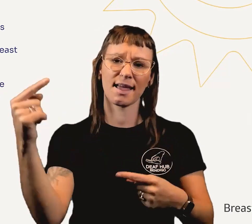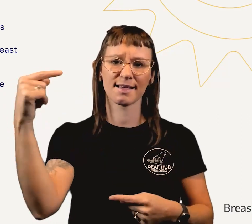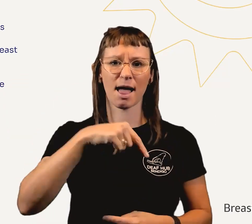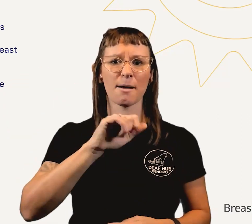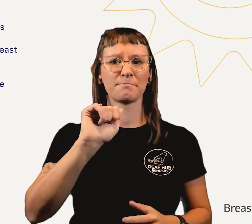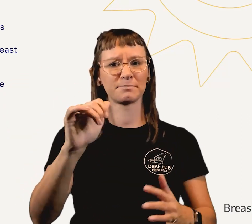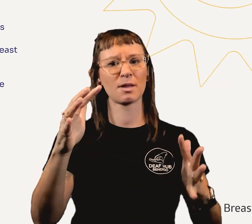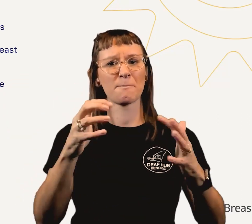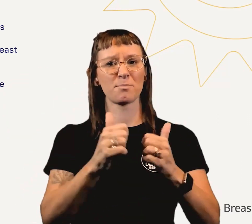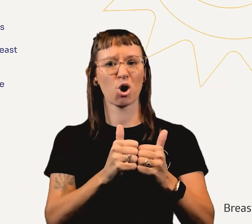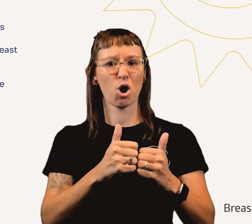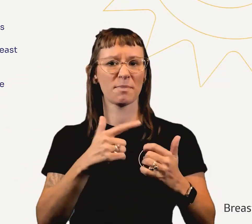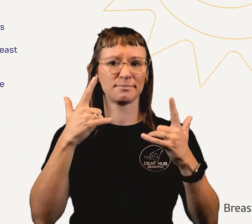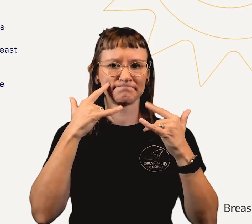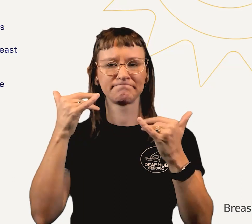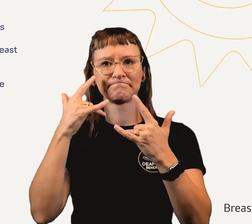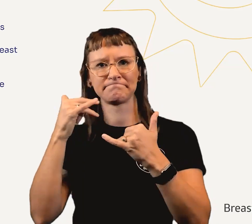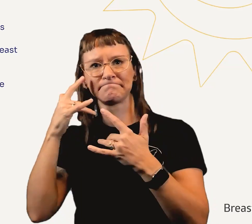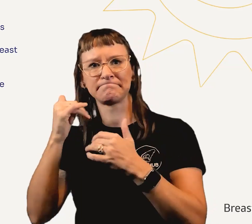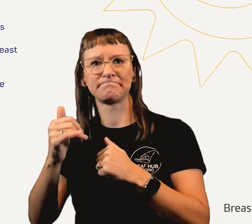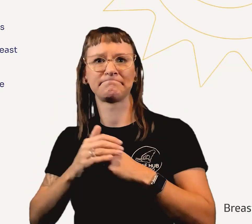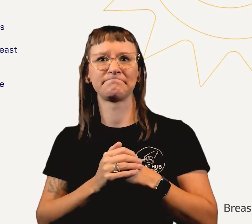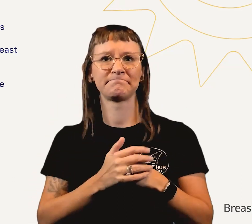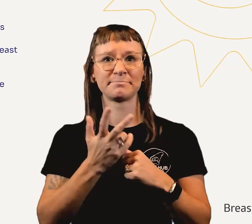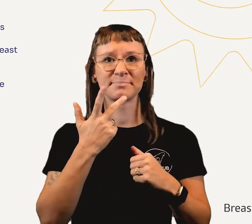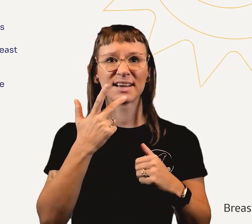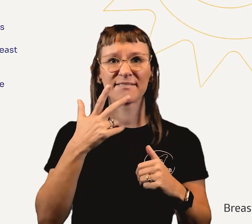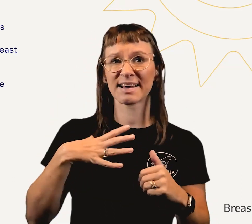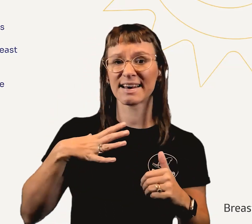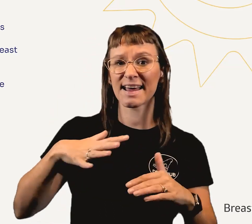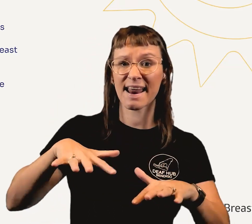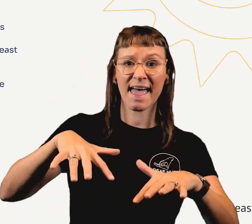that you keep your appointment and attend your regular breast screen. If we need any information